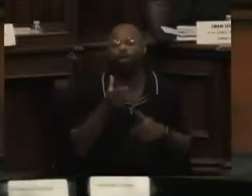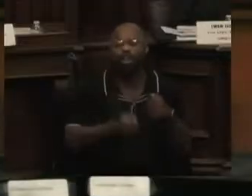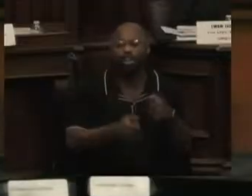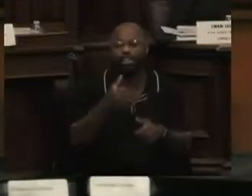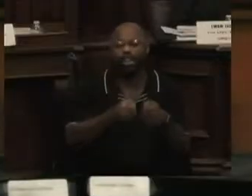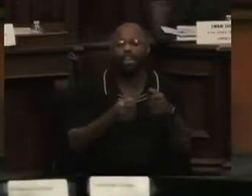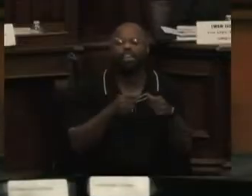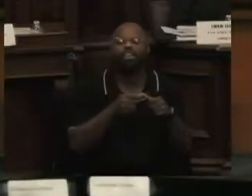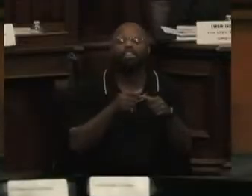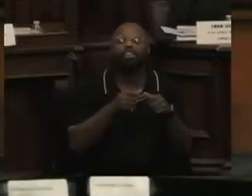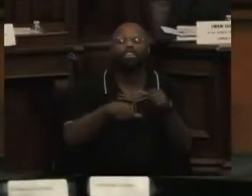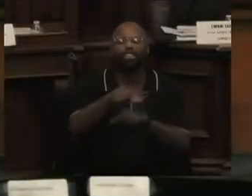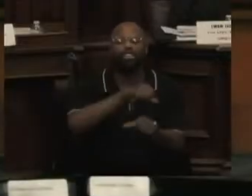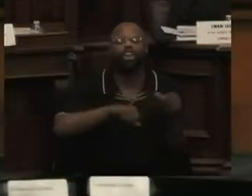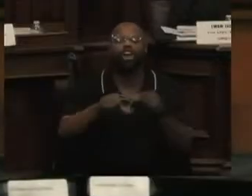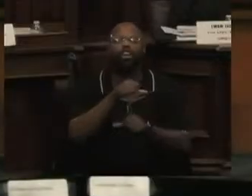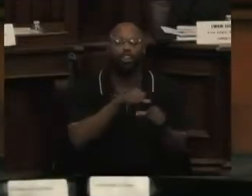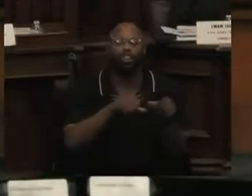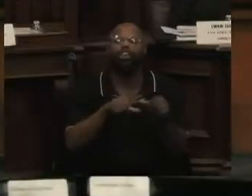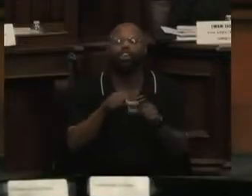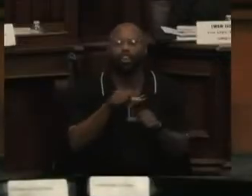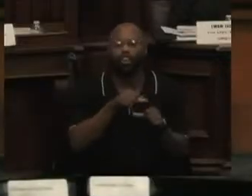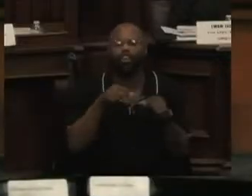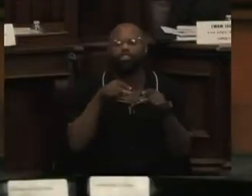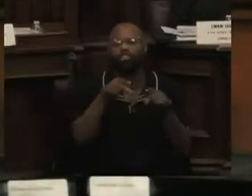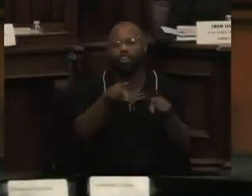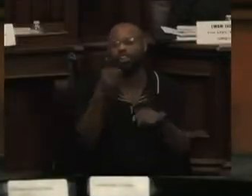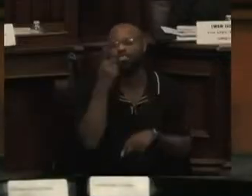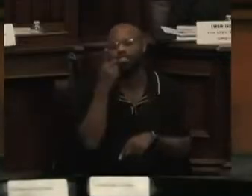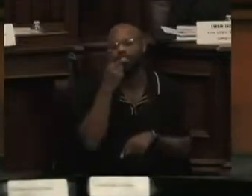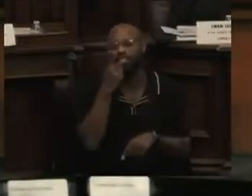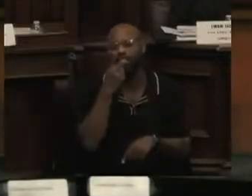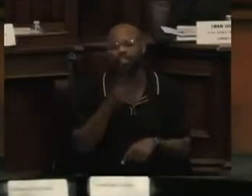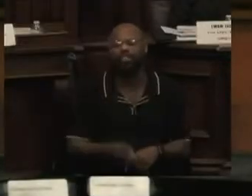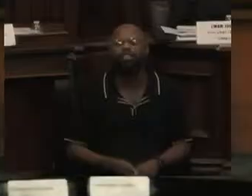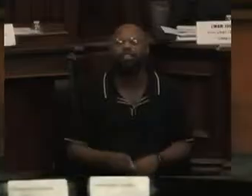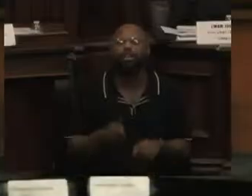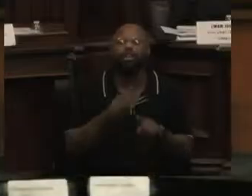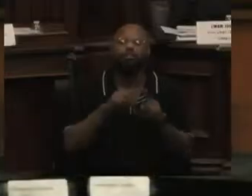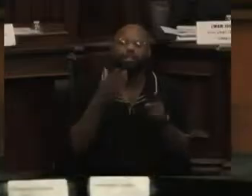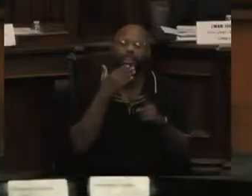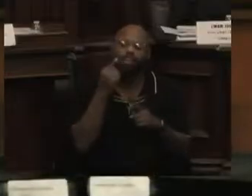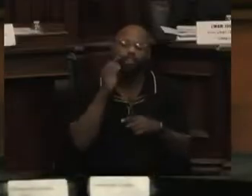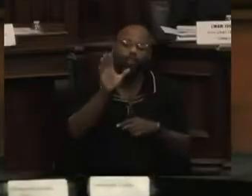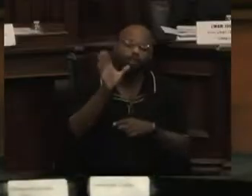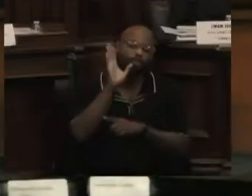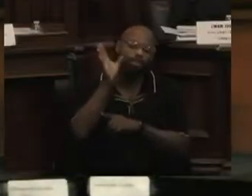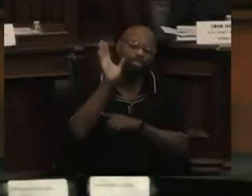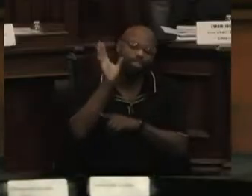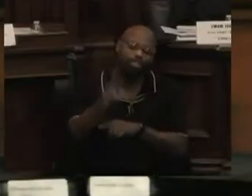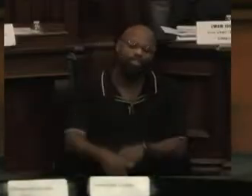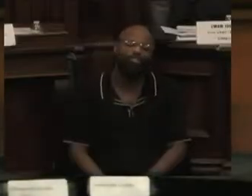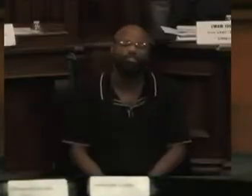know, ASL, so I'm actually using my phone and we text each